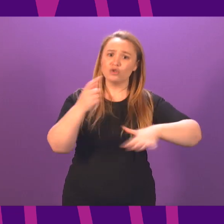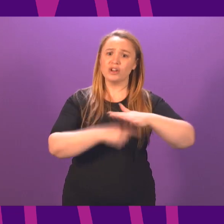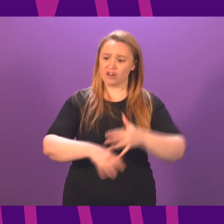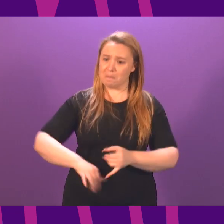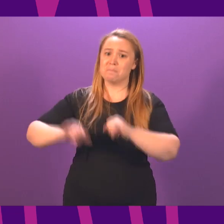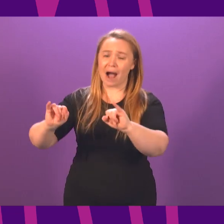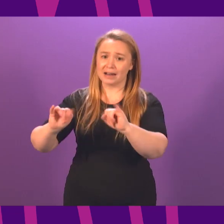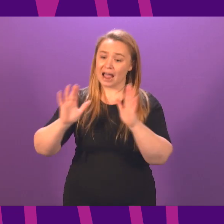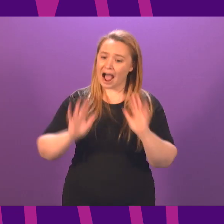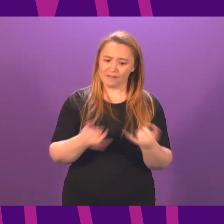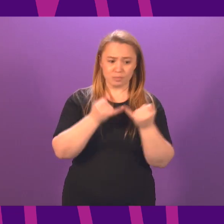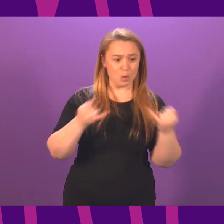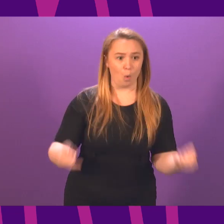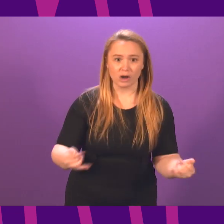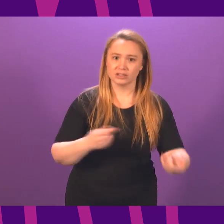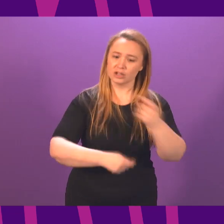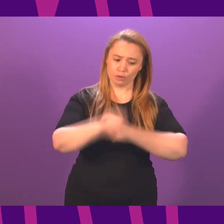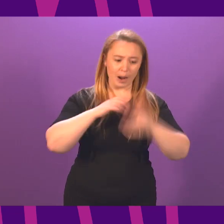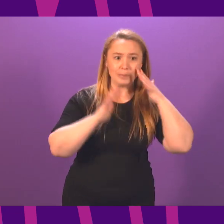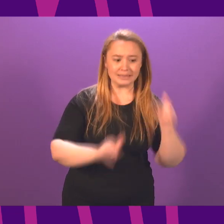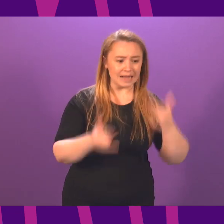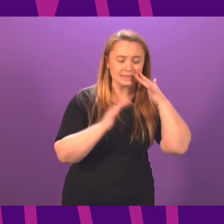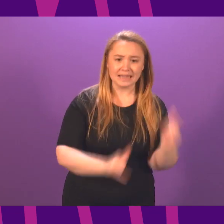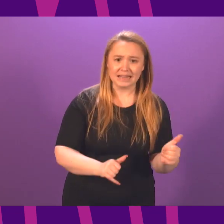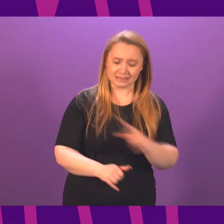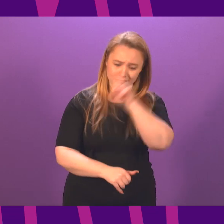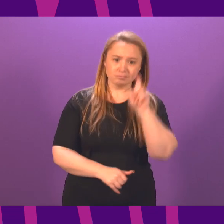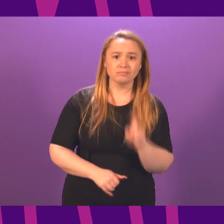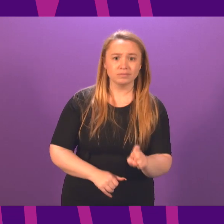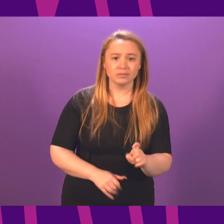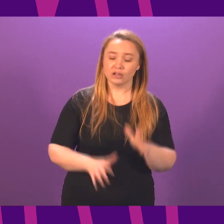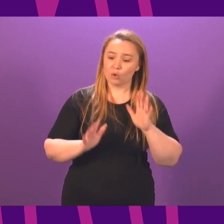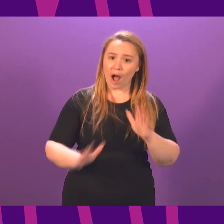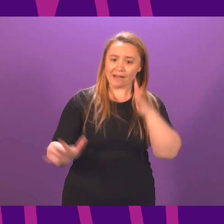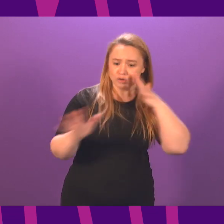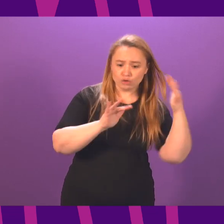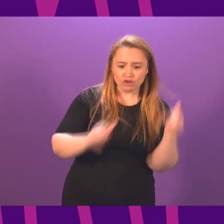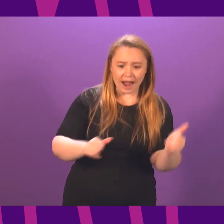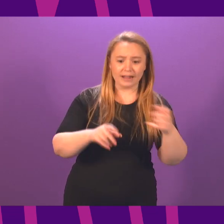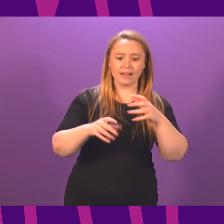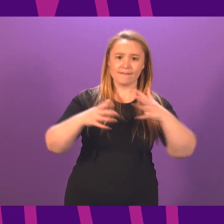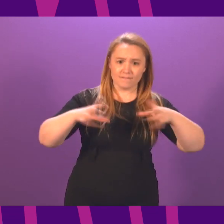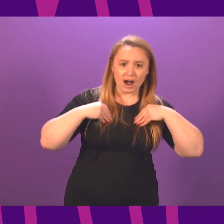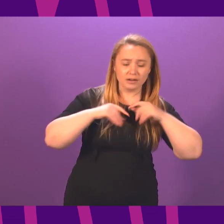the SNP Government uses those tests to detect the virus that is hiding in our communities? The First Minister: